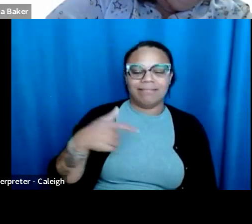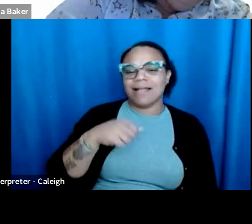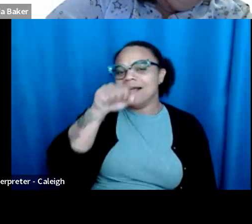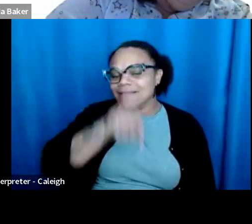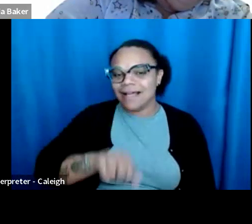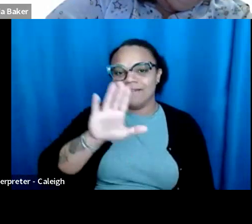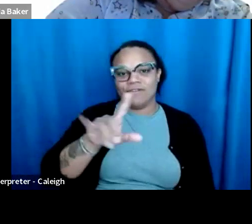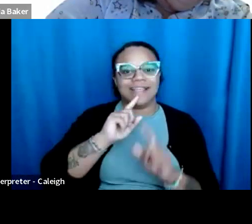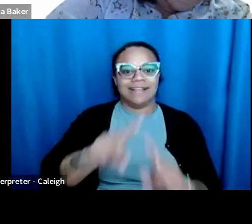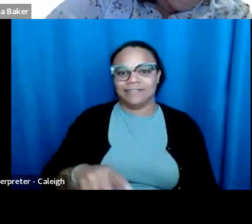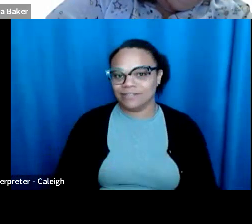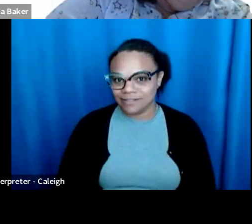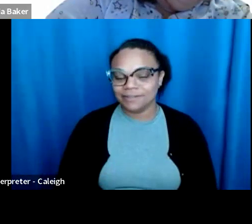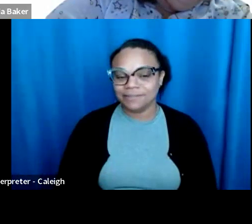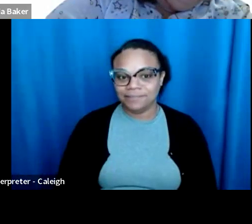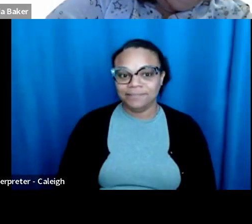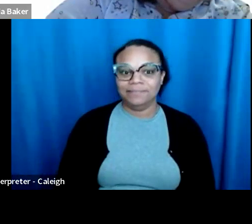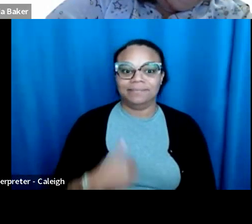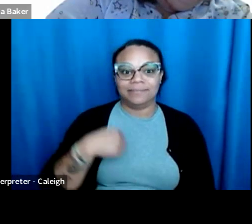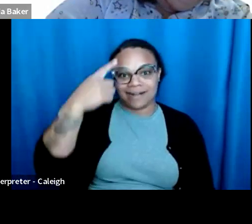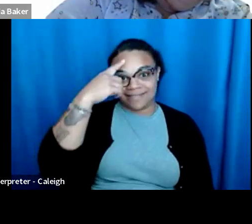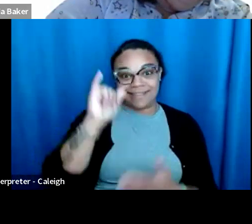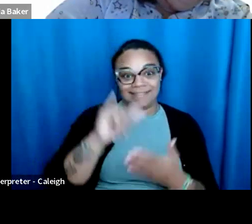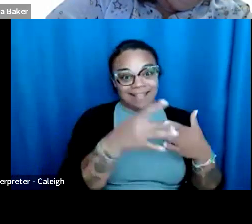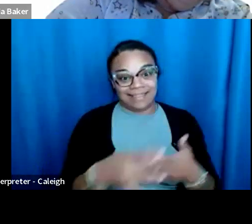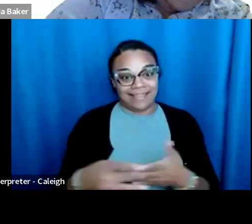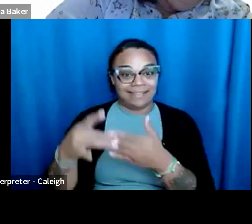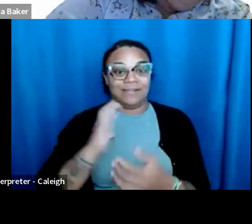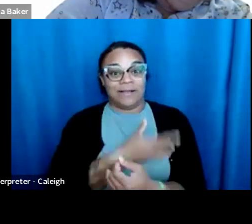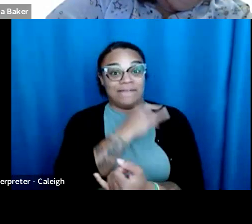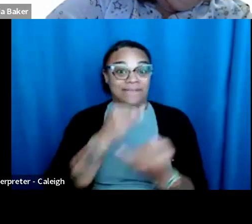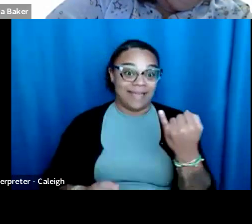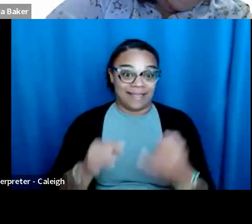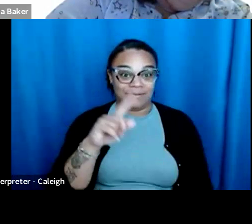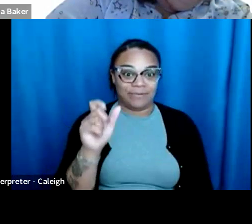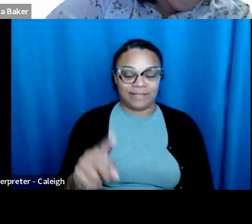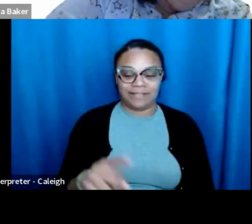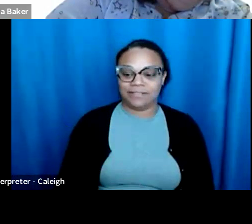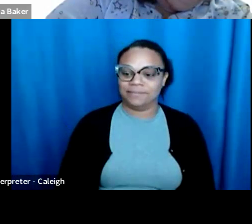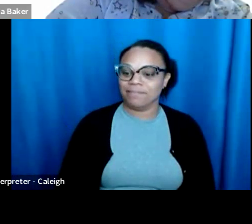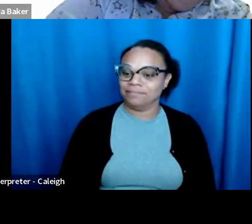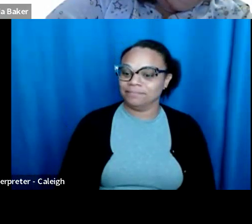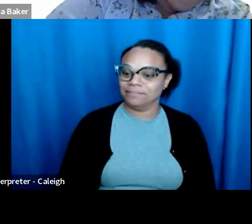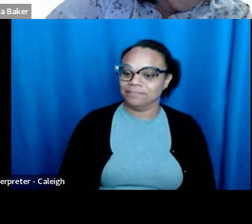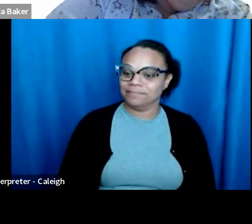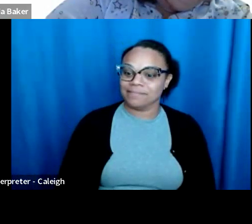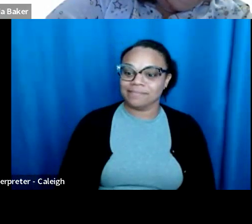and I think that segues great into our final question, and if y'all could just give a few brief words